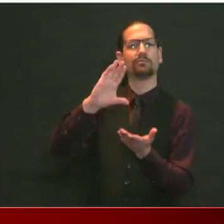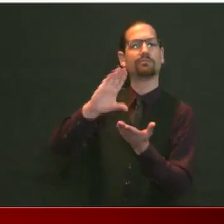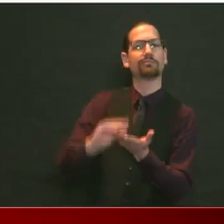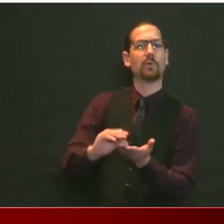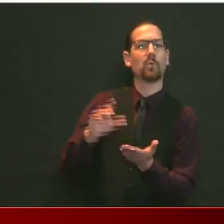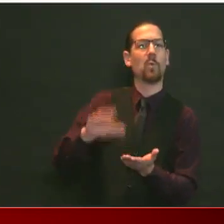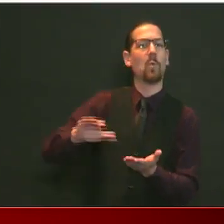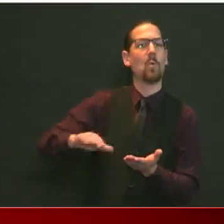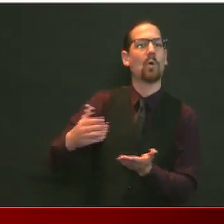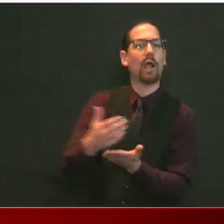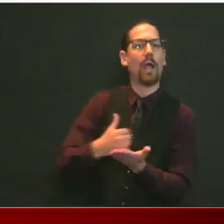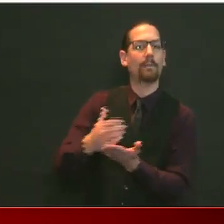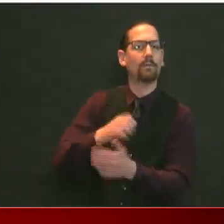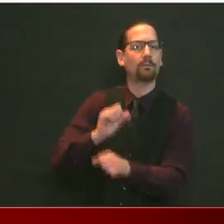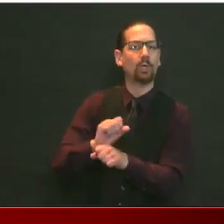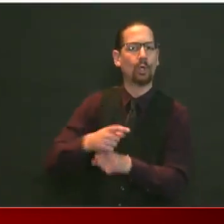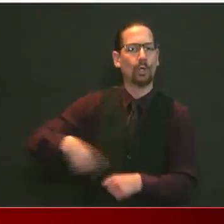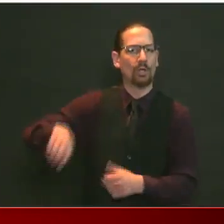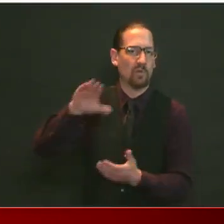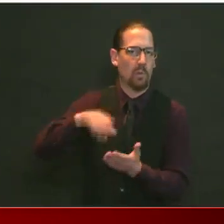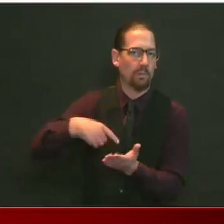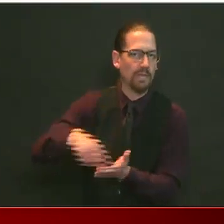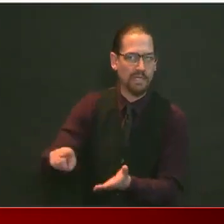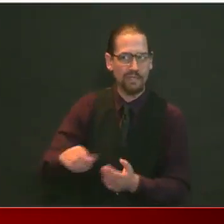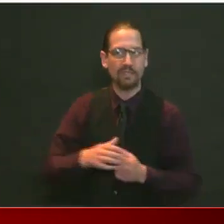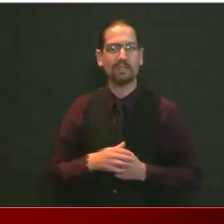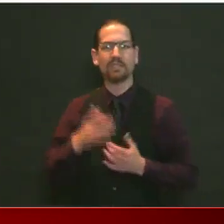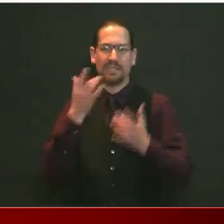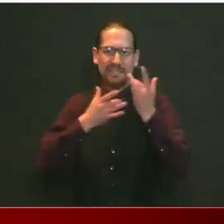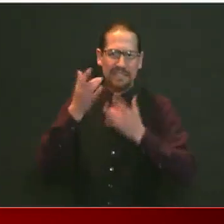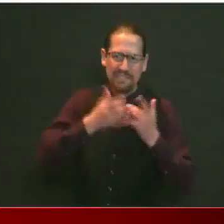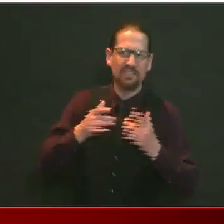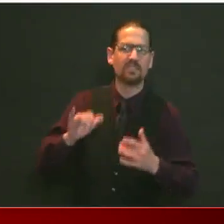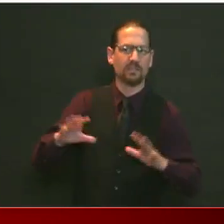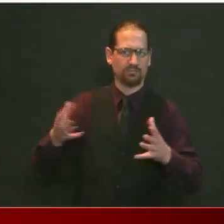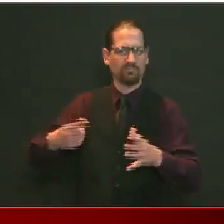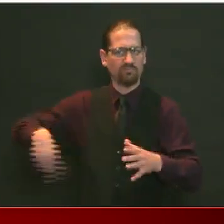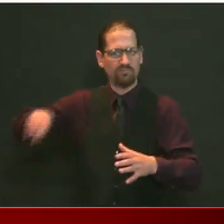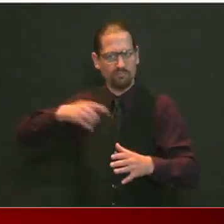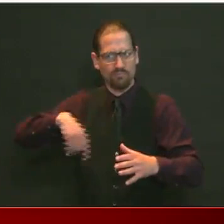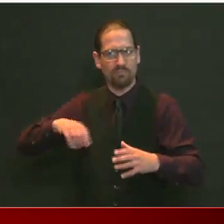IS FOR THE LOWER WAGE FOLKS, AND LISTEN, I FEEL FOR THOSE EMPLOYERS. I REALLY DO. SO I AM